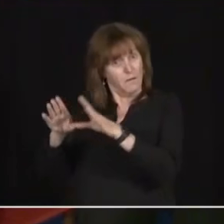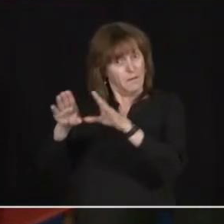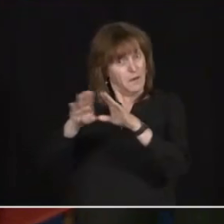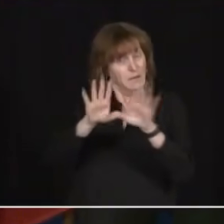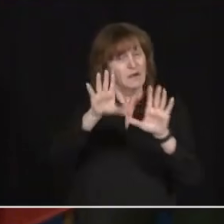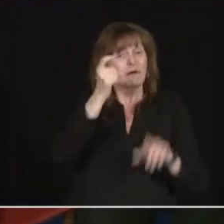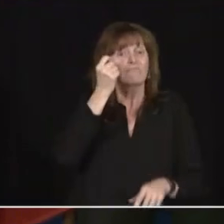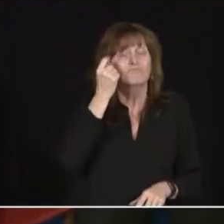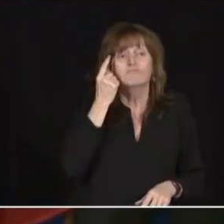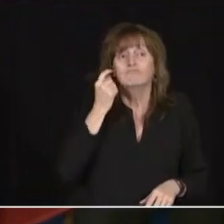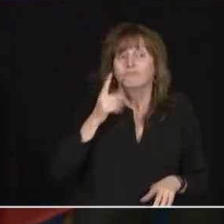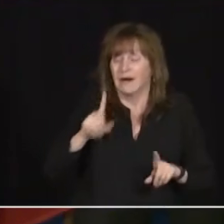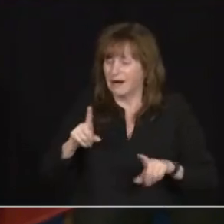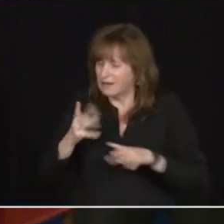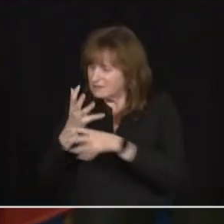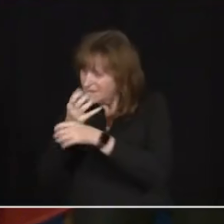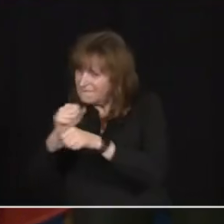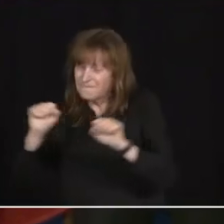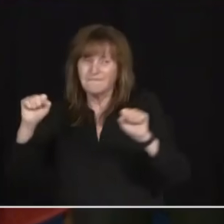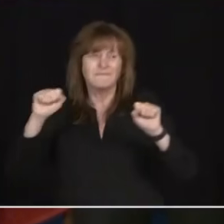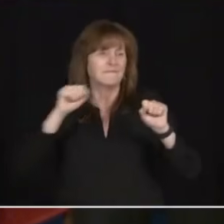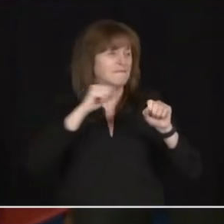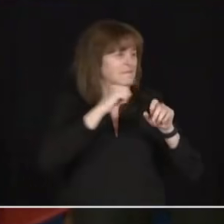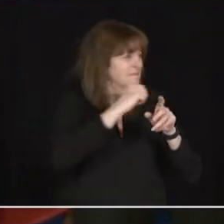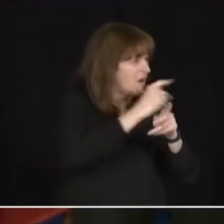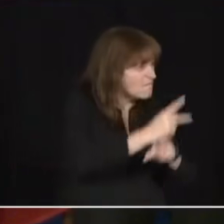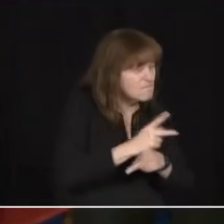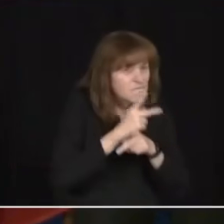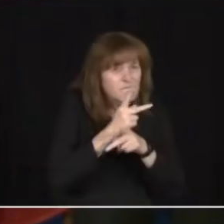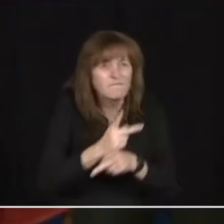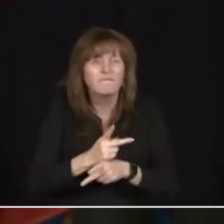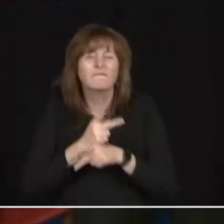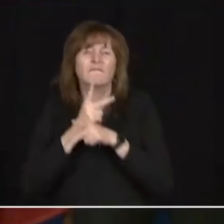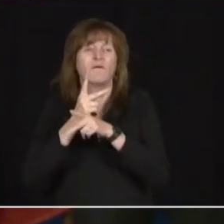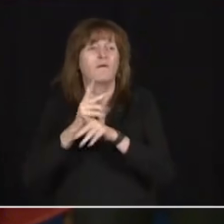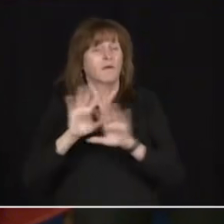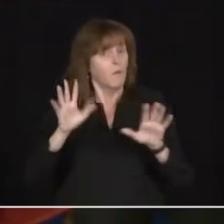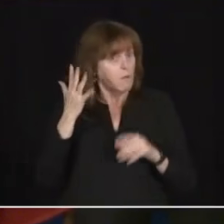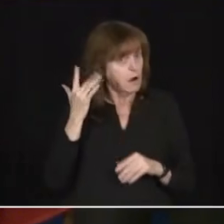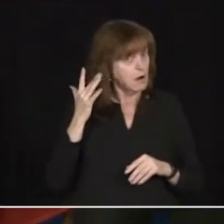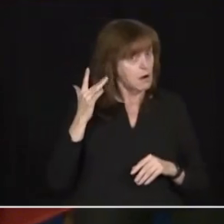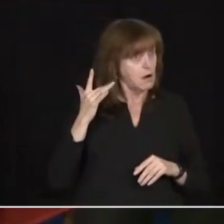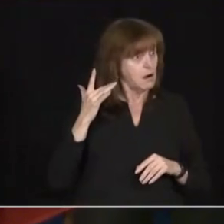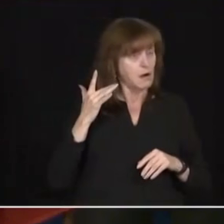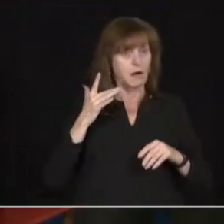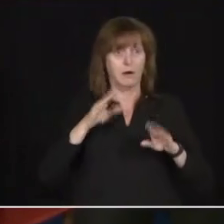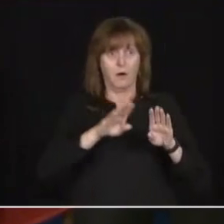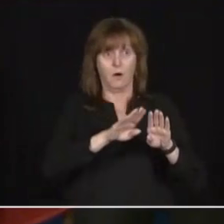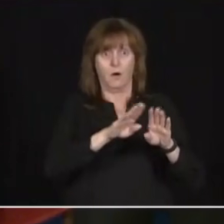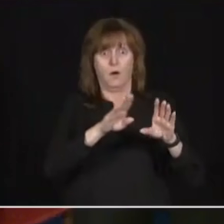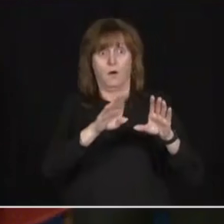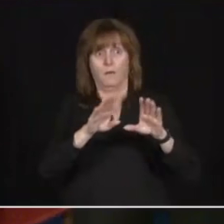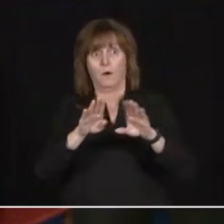Because, when it comes to reopening our economy, I'd rather be safe than sorry.